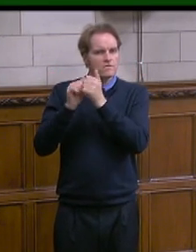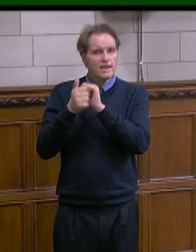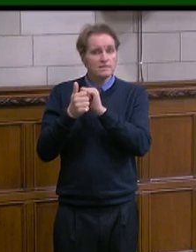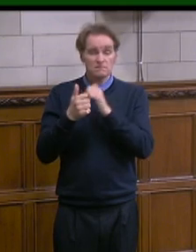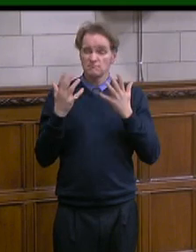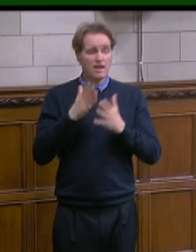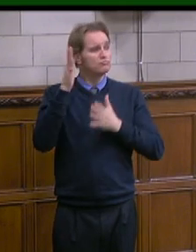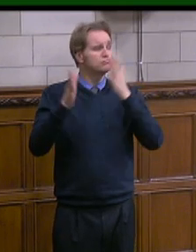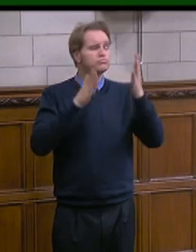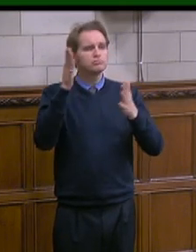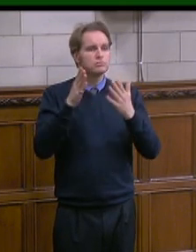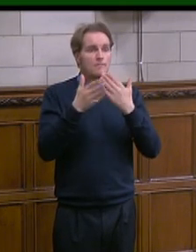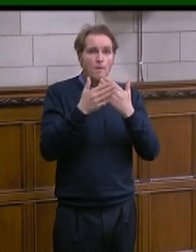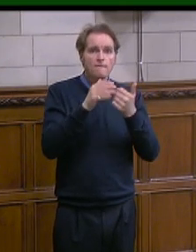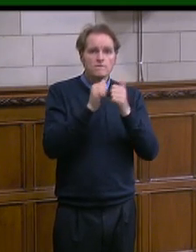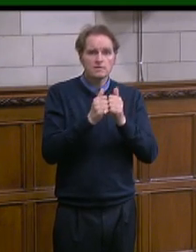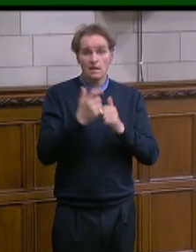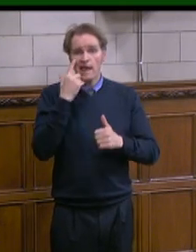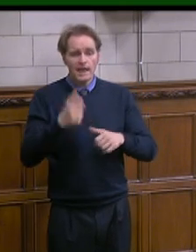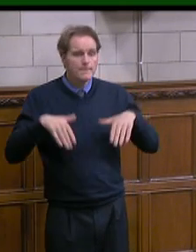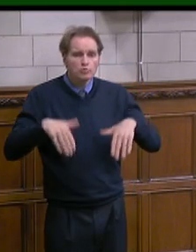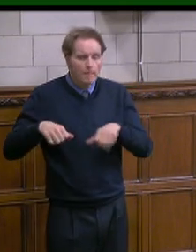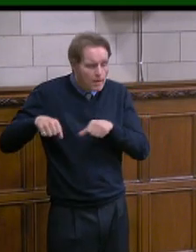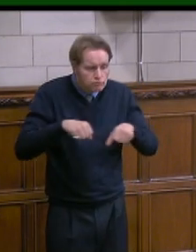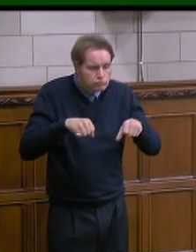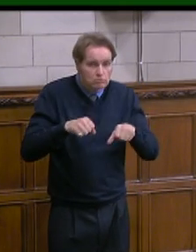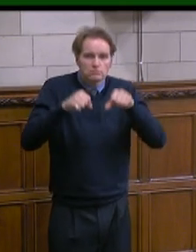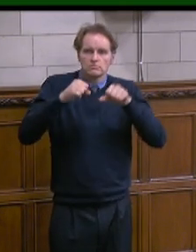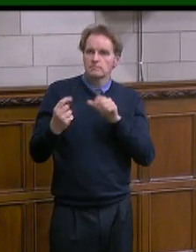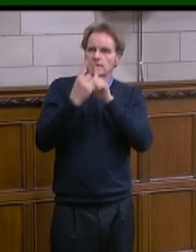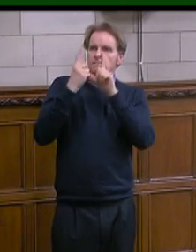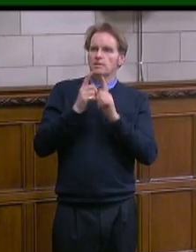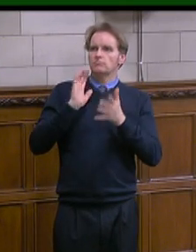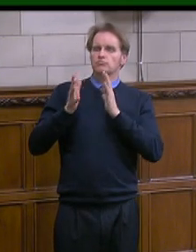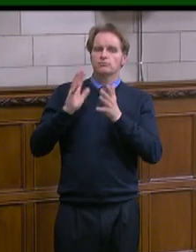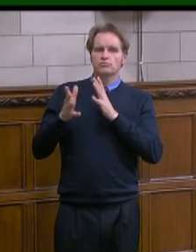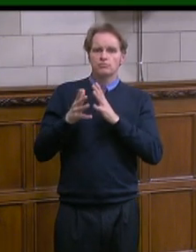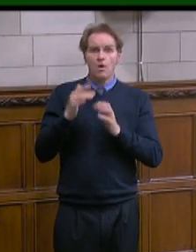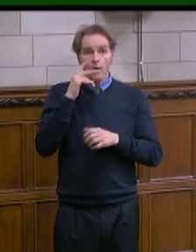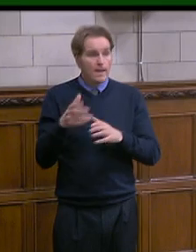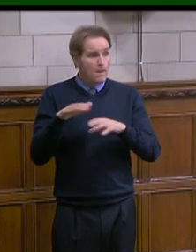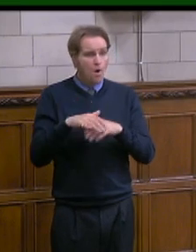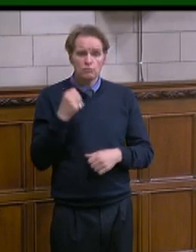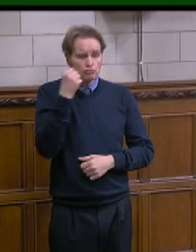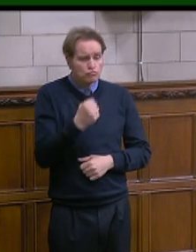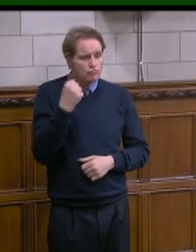That could be in the supermarket, or on the buses or the trains, when an announcement